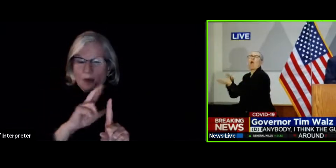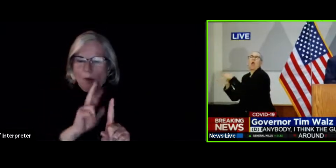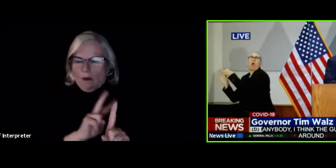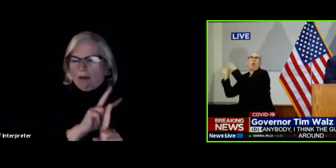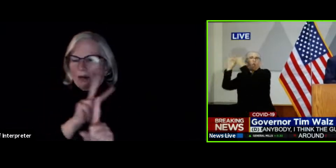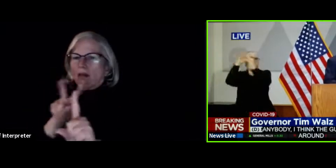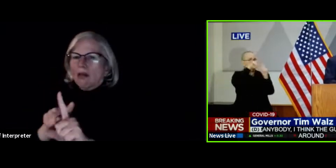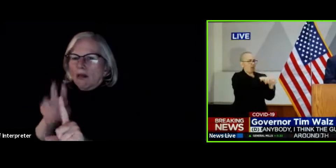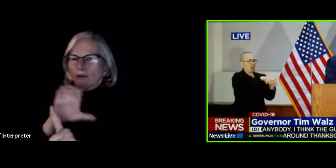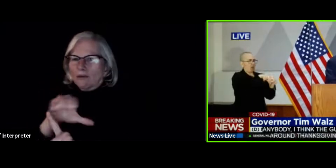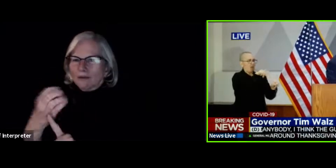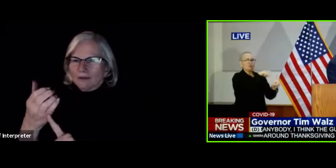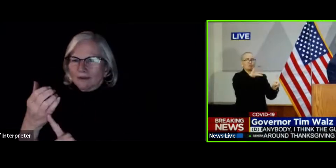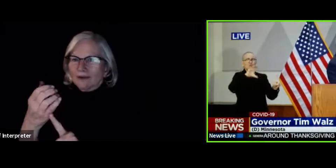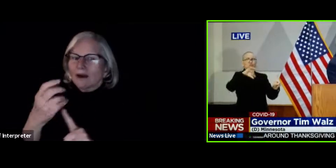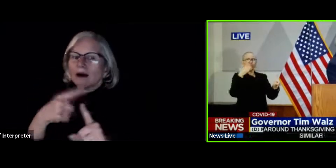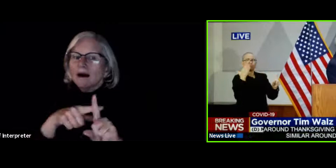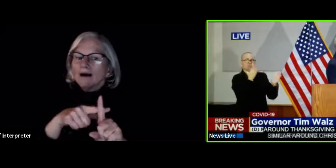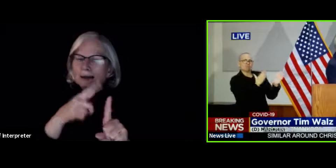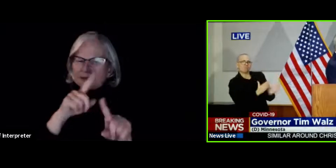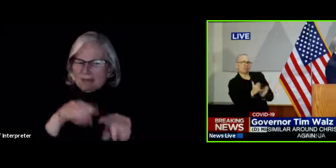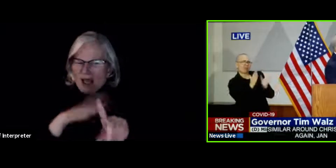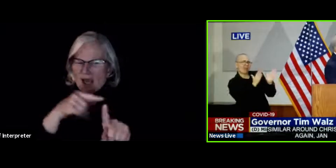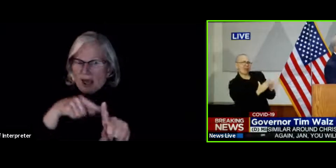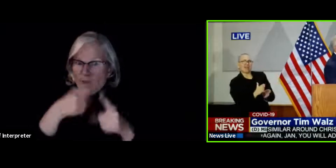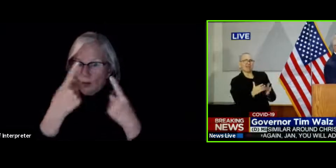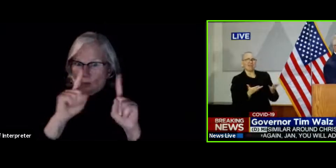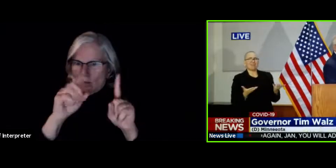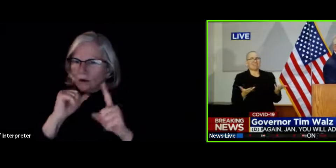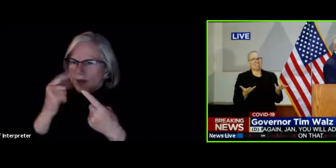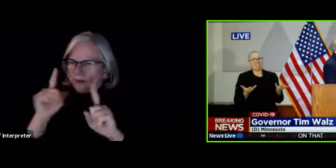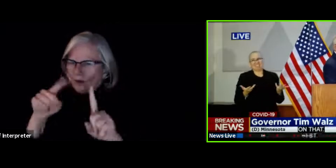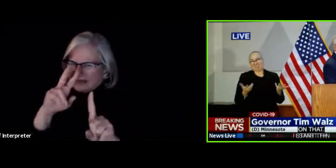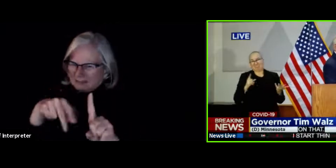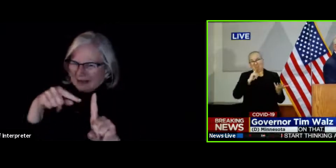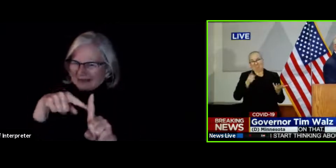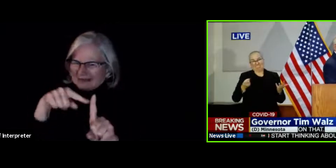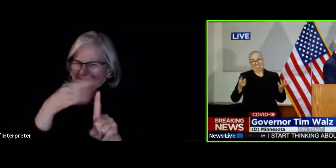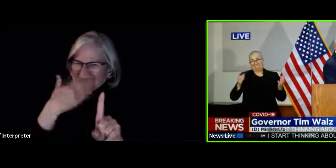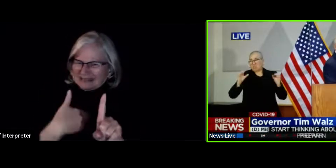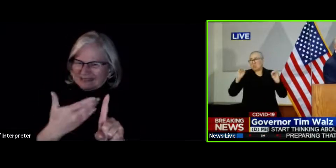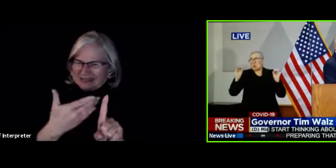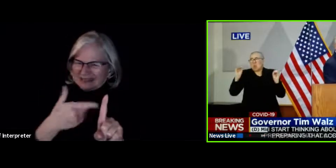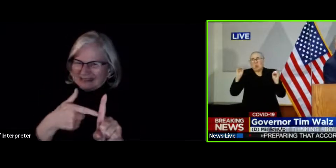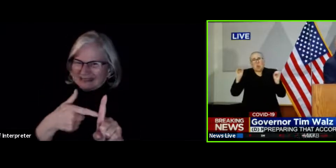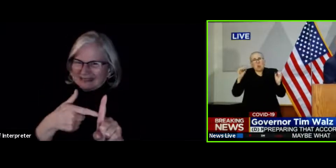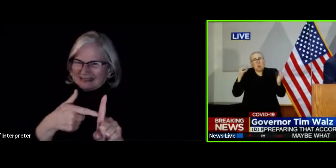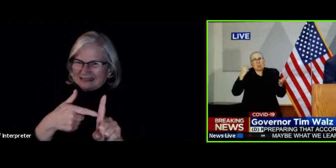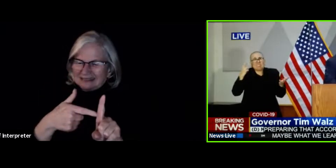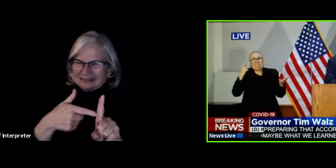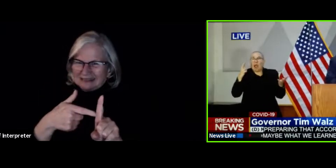BUT I WOULD ASSUME THAT THERE WOULD BE LITTLE REASON FOR ME TO BELIEVE THAT THERE'S GOING TO BE A DRAMATIC CHANGE IN THE TRAJECTORY OF THE